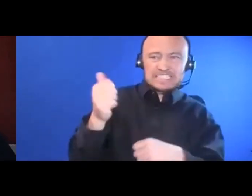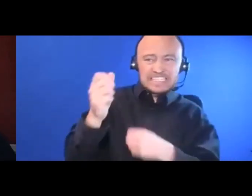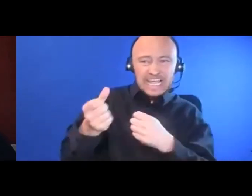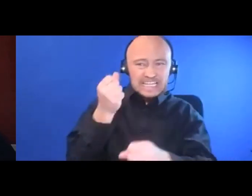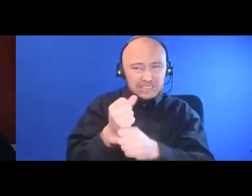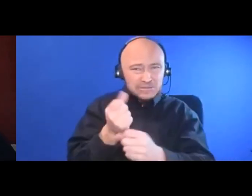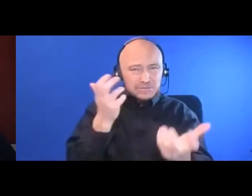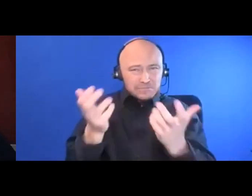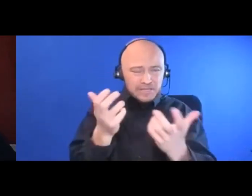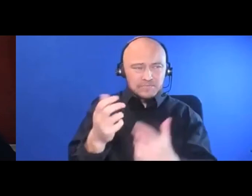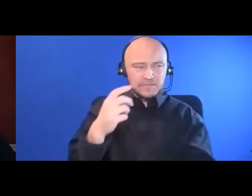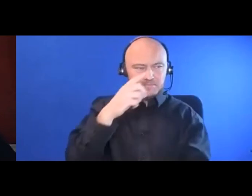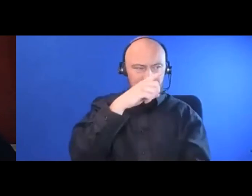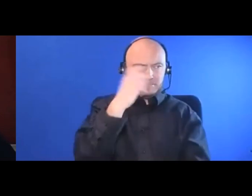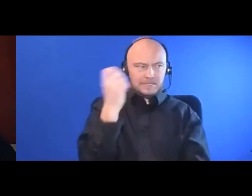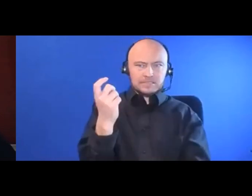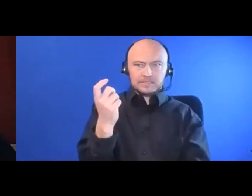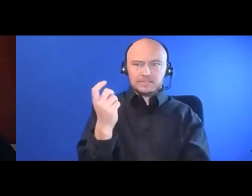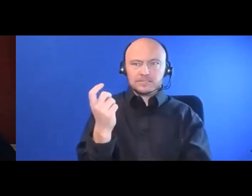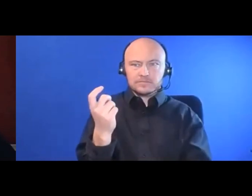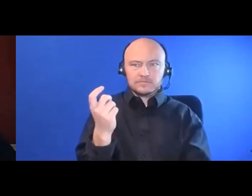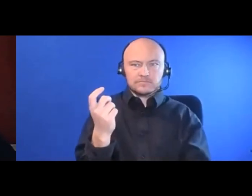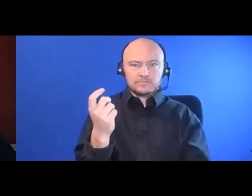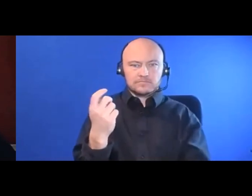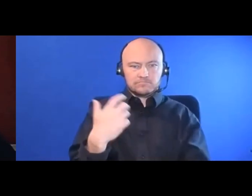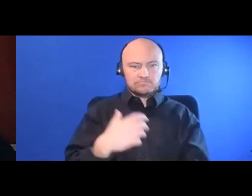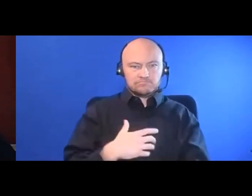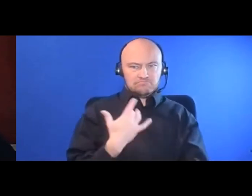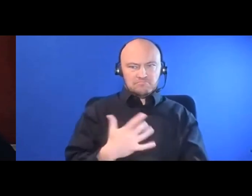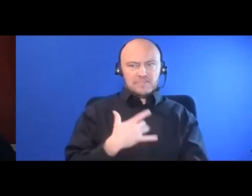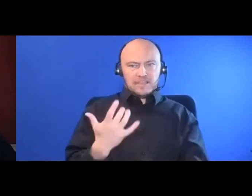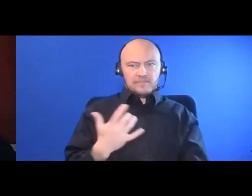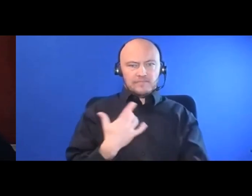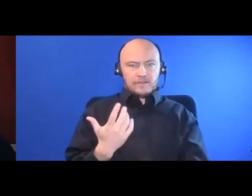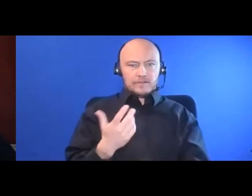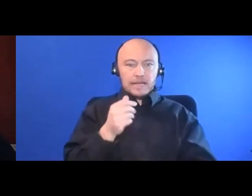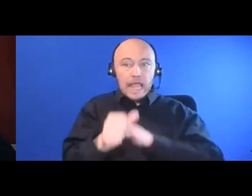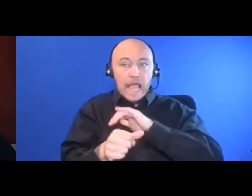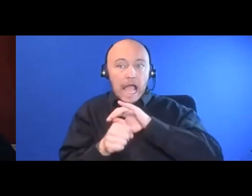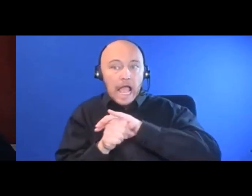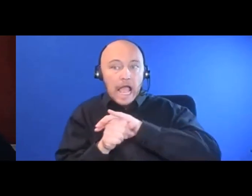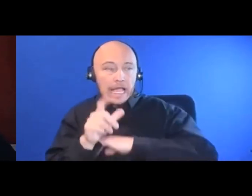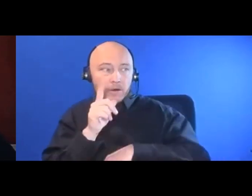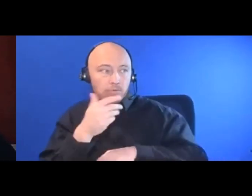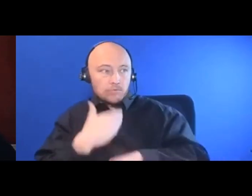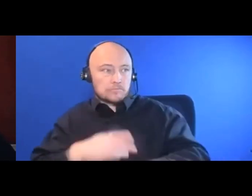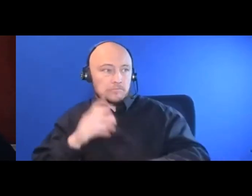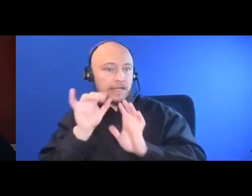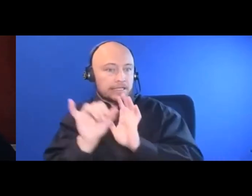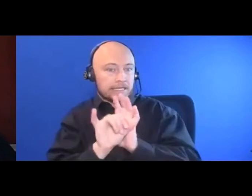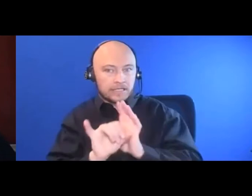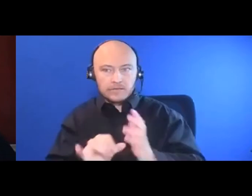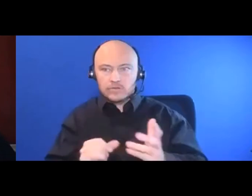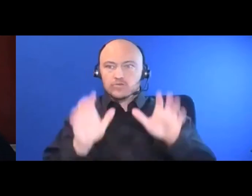because of how I felt that I had to hide my identity. So, this is a great question.